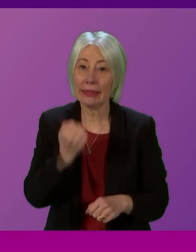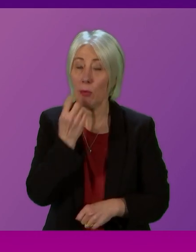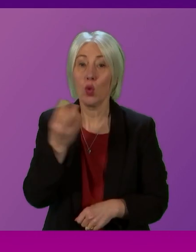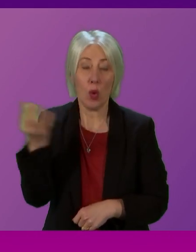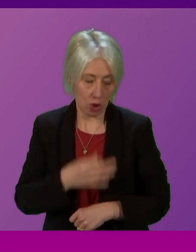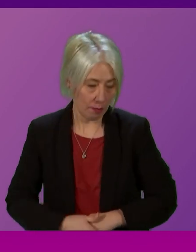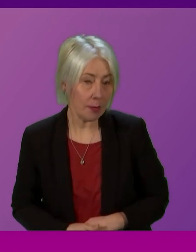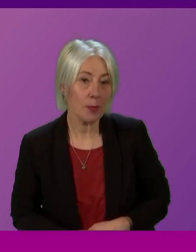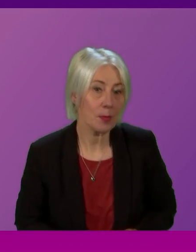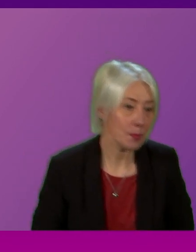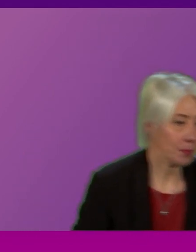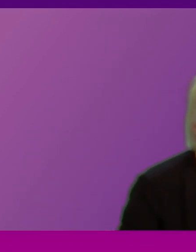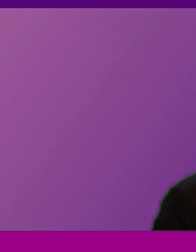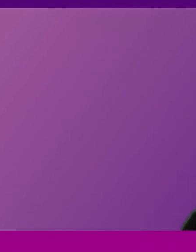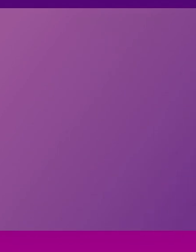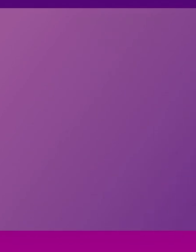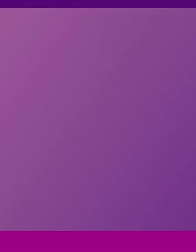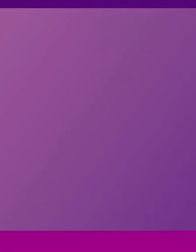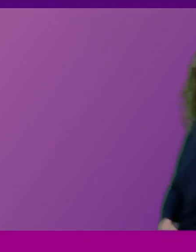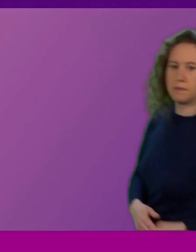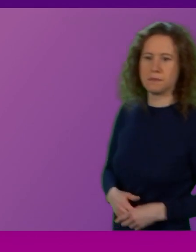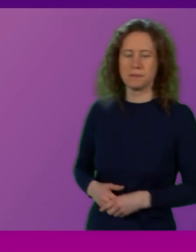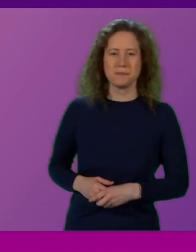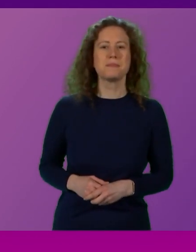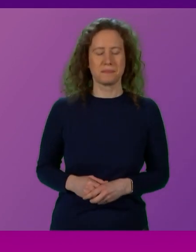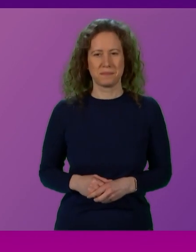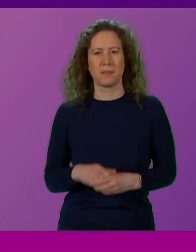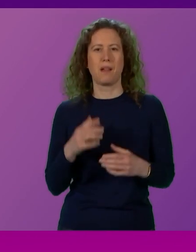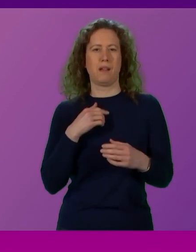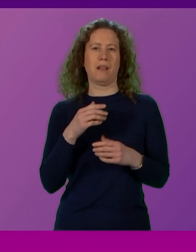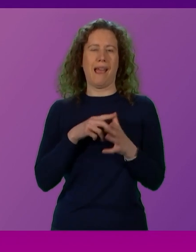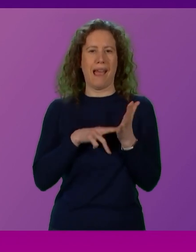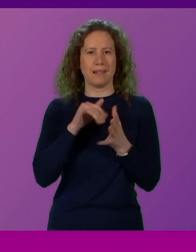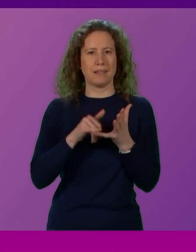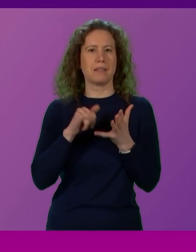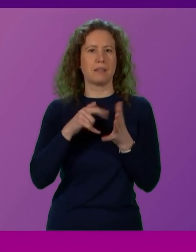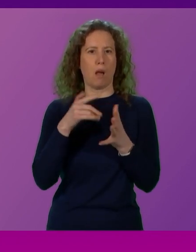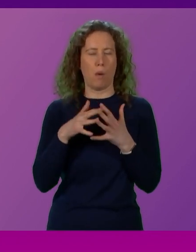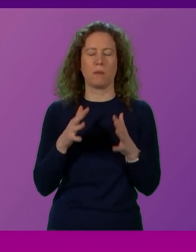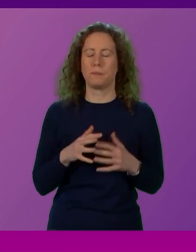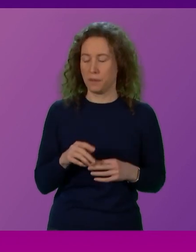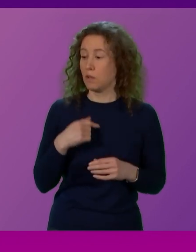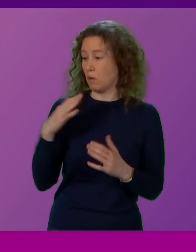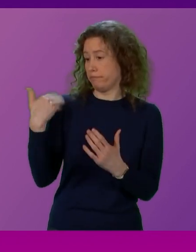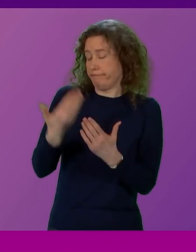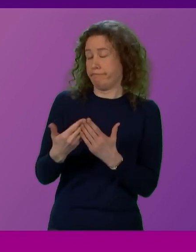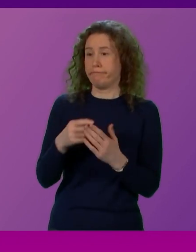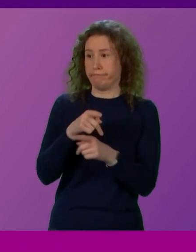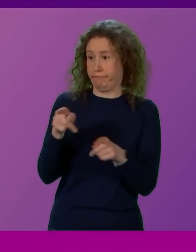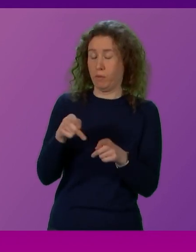For the past 15 years, the Scottish Government has short-changed local councils.